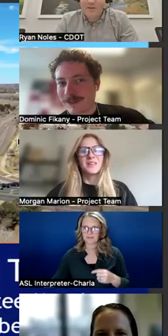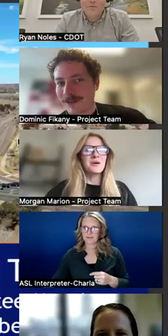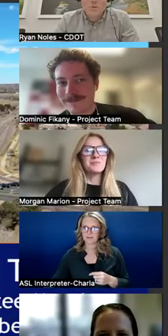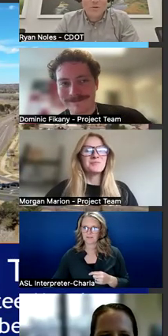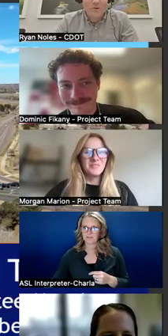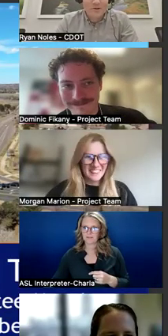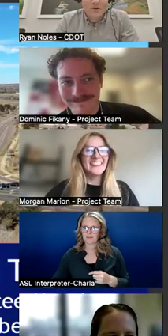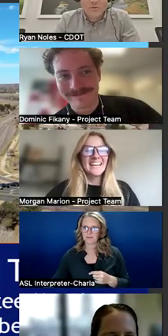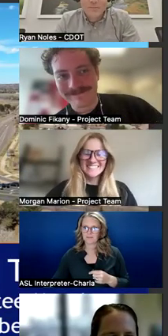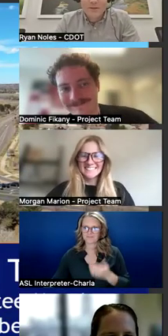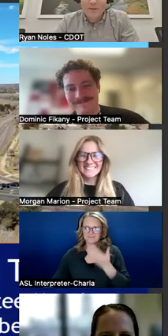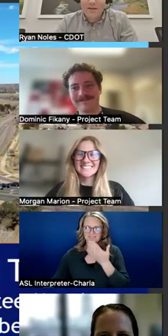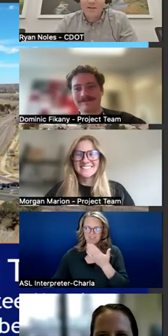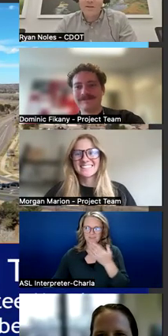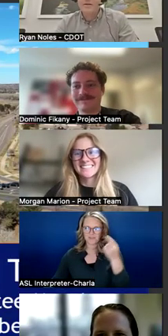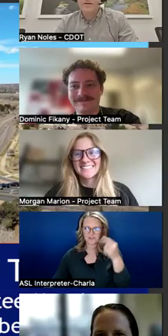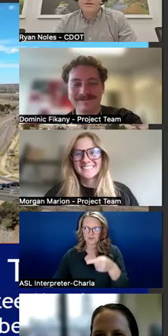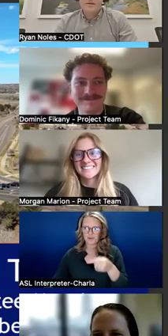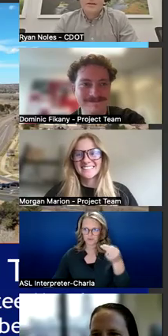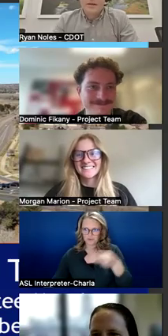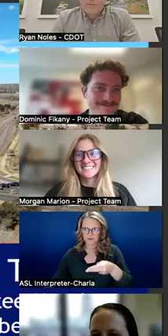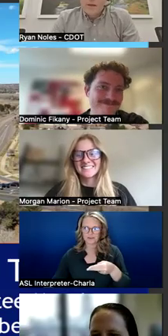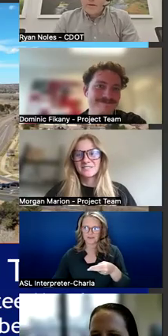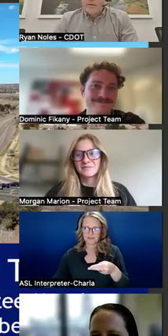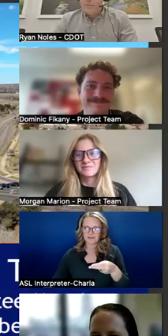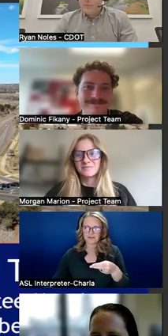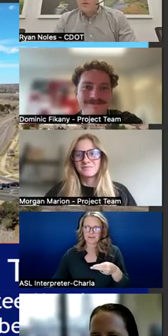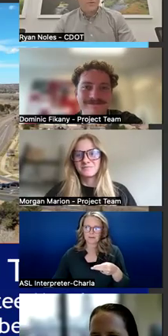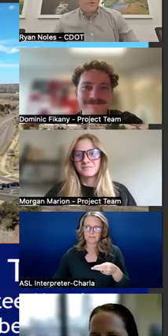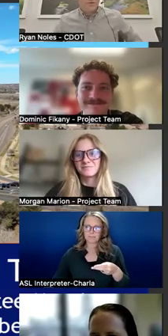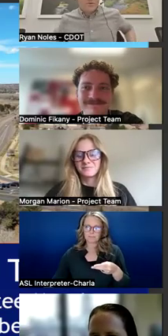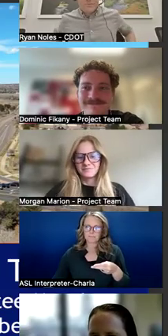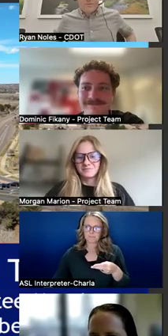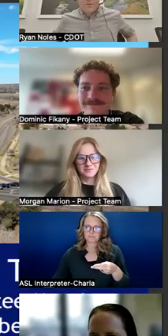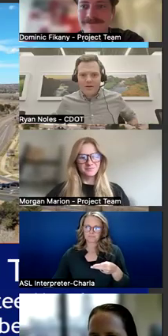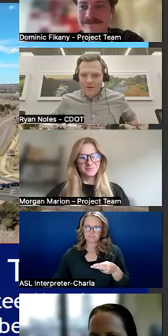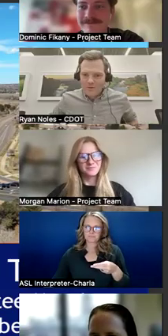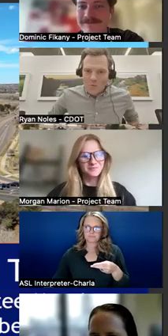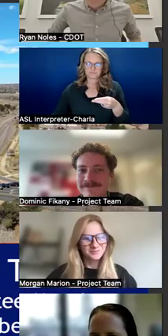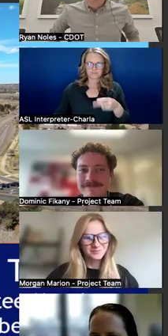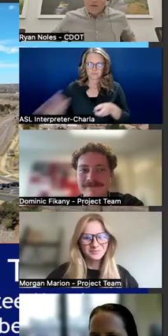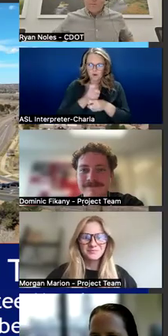Thank you for joining our stakeholder committee meeting today. It's hard to believe it's the beginning of October,